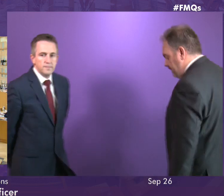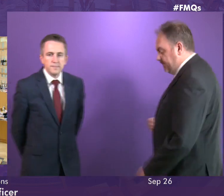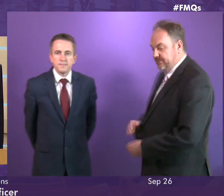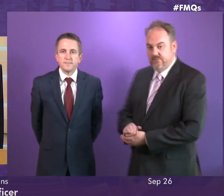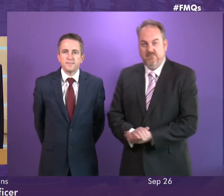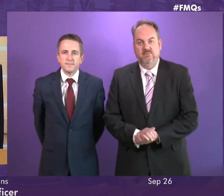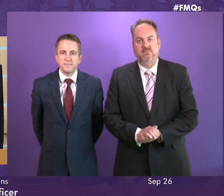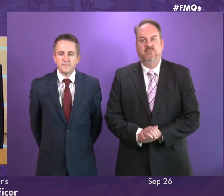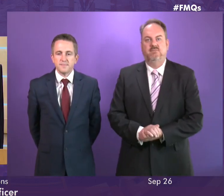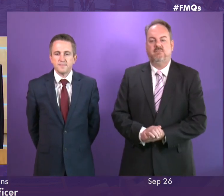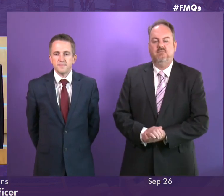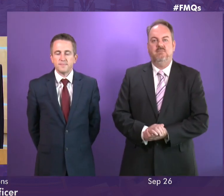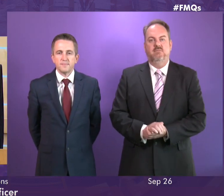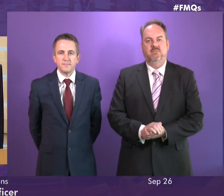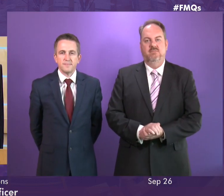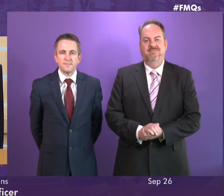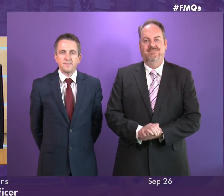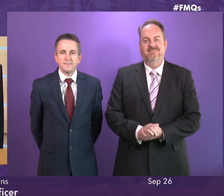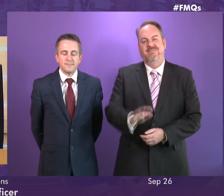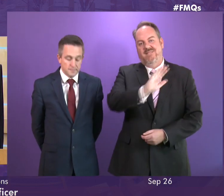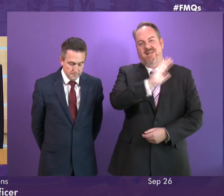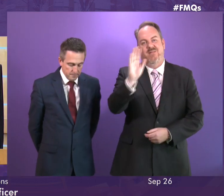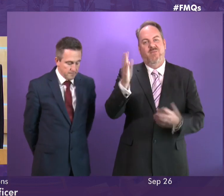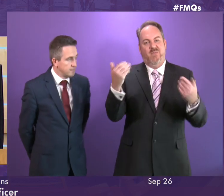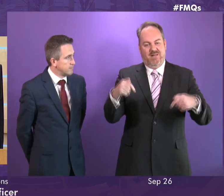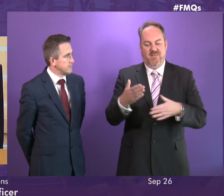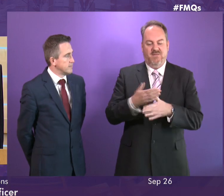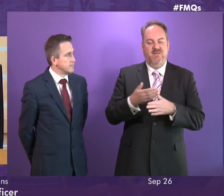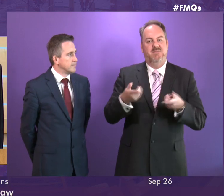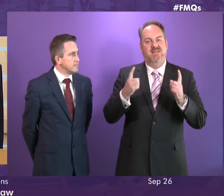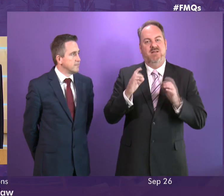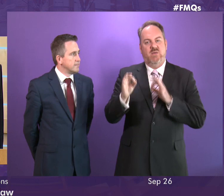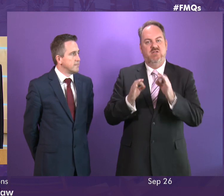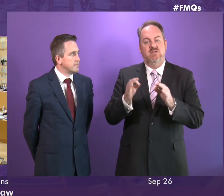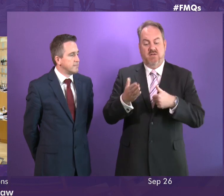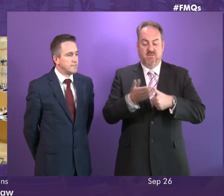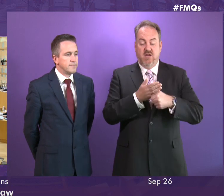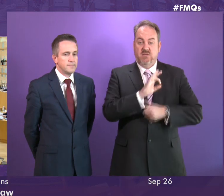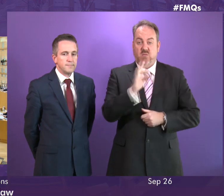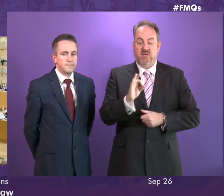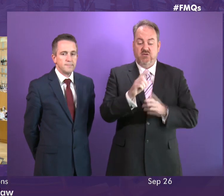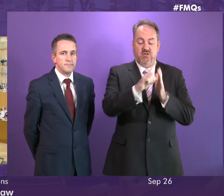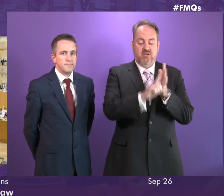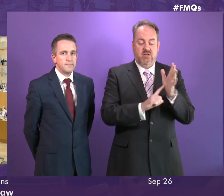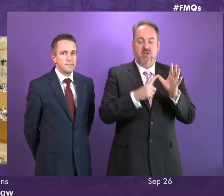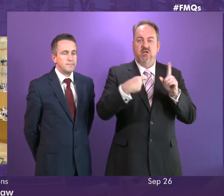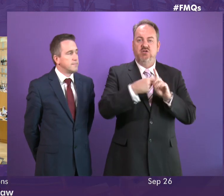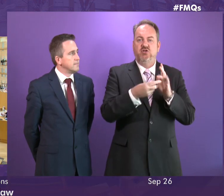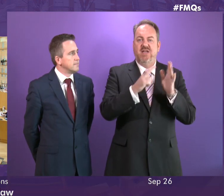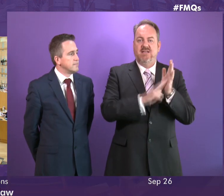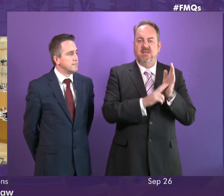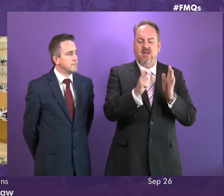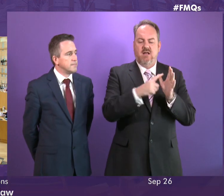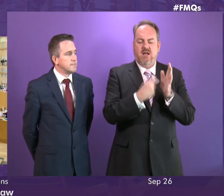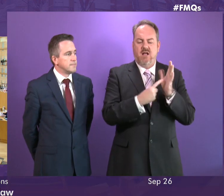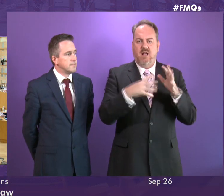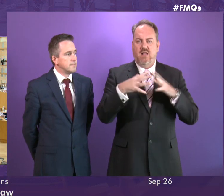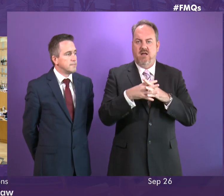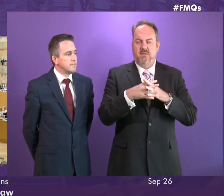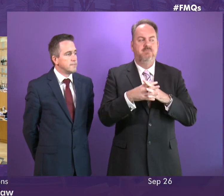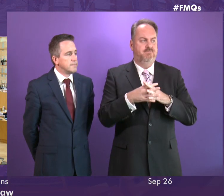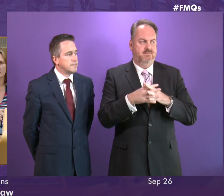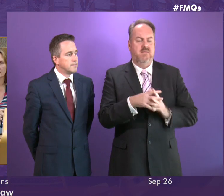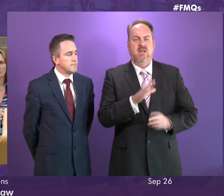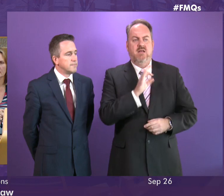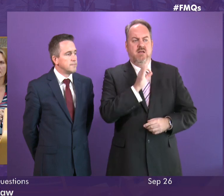1. Jackson Carlaw (Eastwood) (Con): Today, I will ask about Scottish Conservative